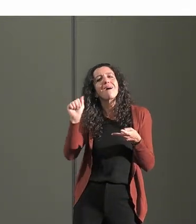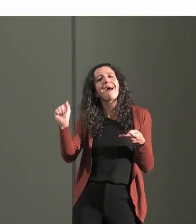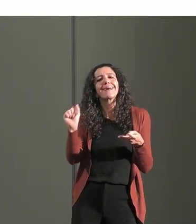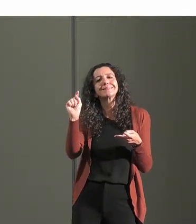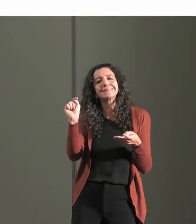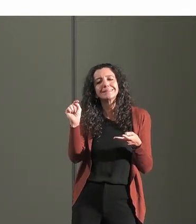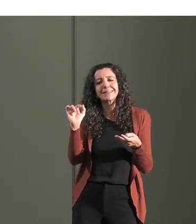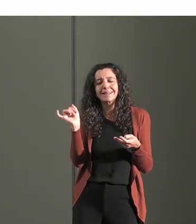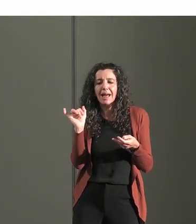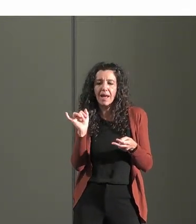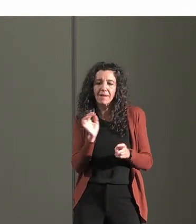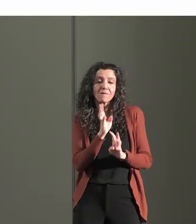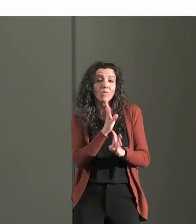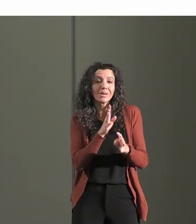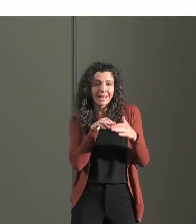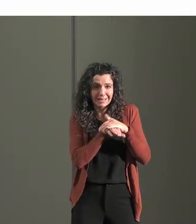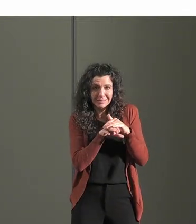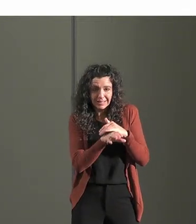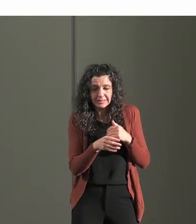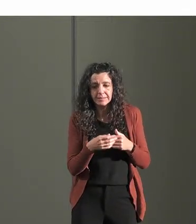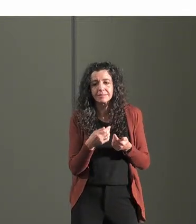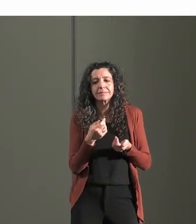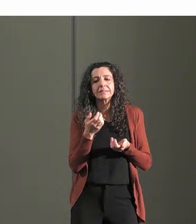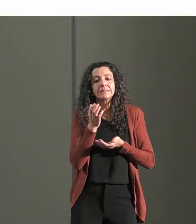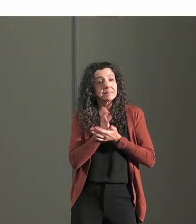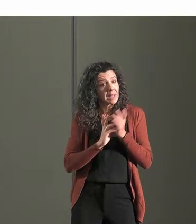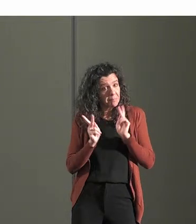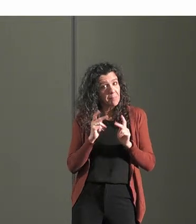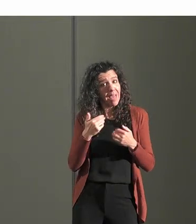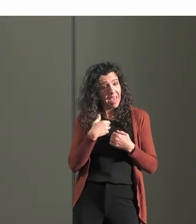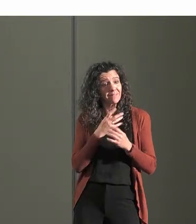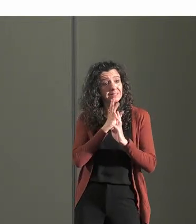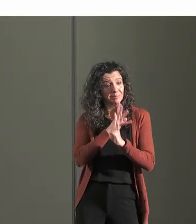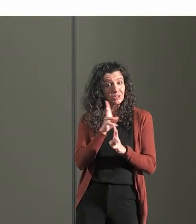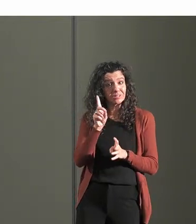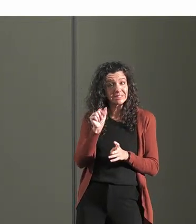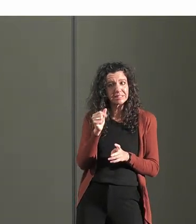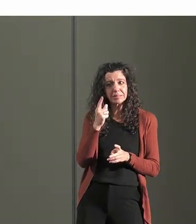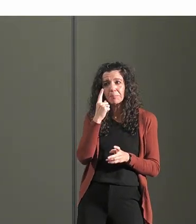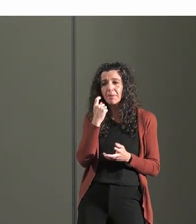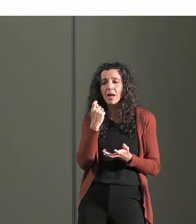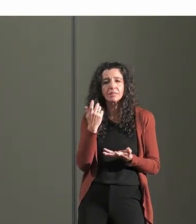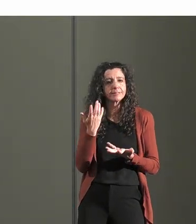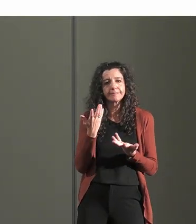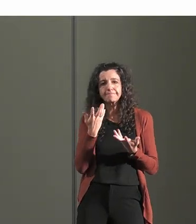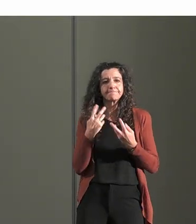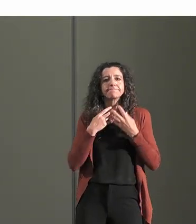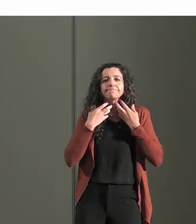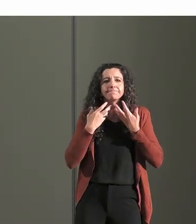Calling you mom and stopping the music and turning on the lights and other assistant tech like voice access we have